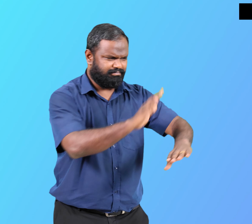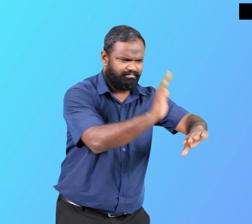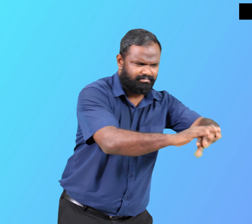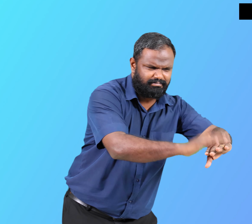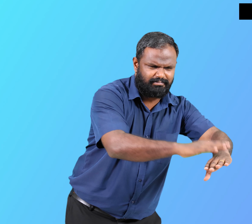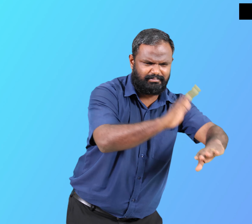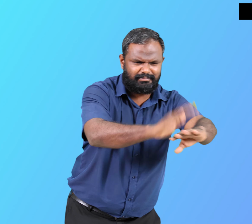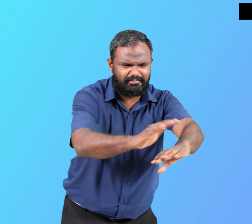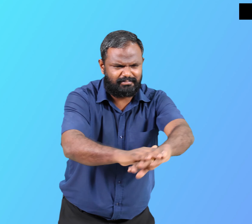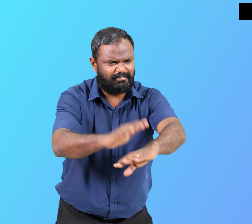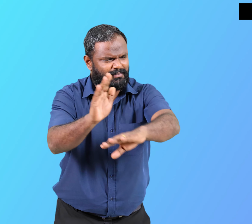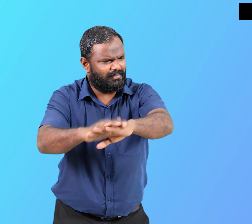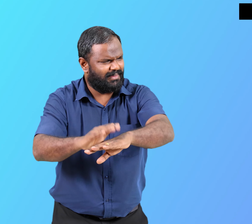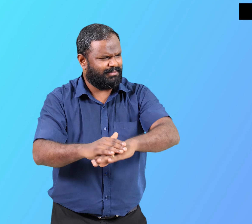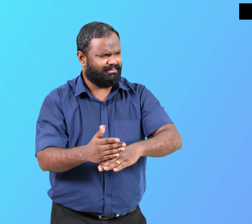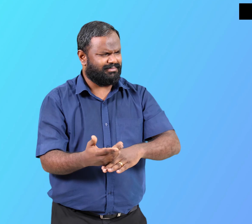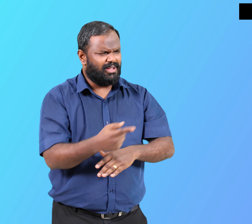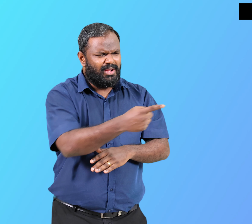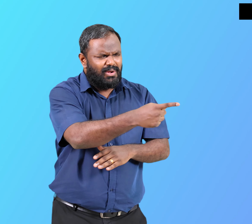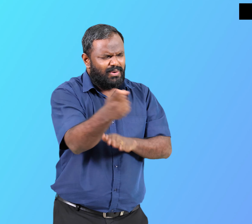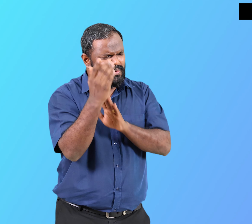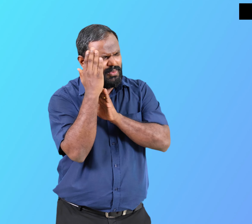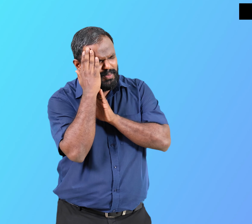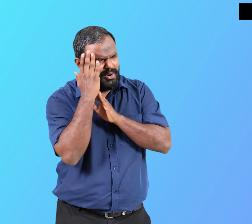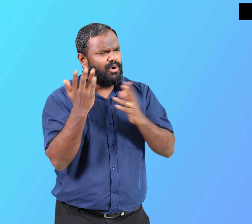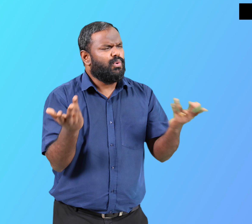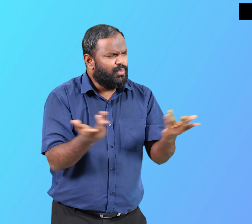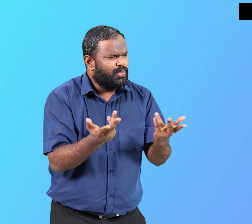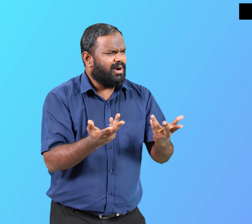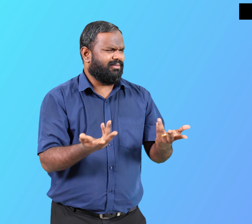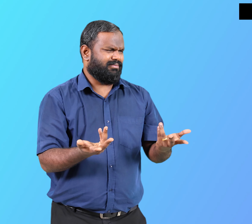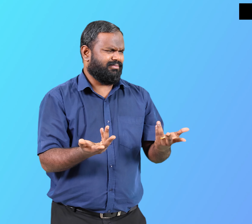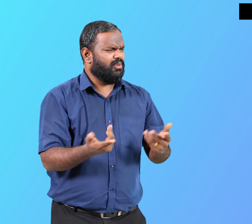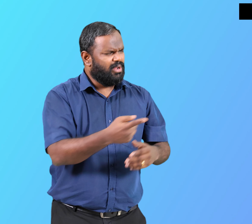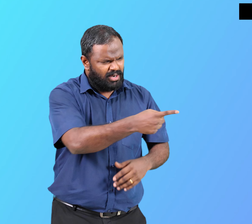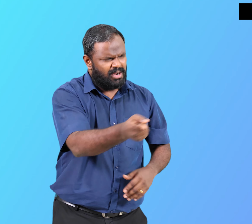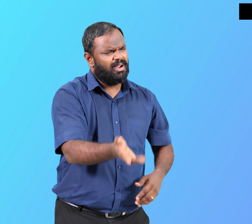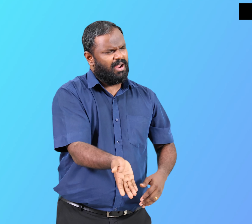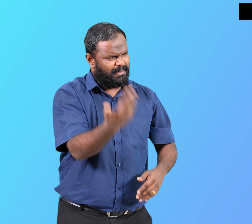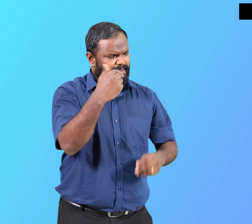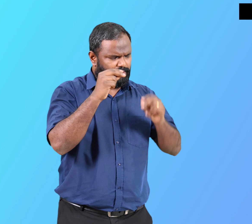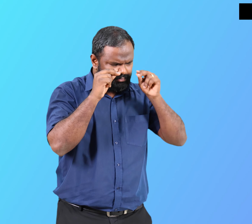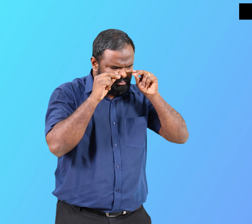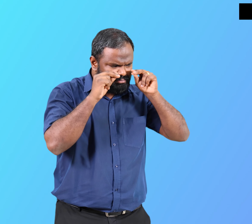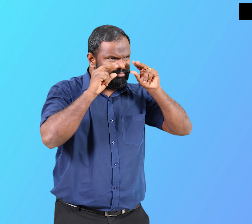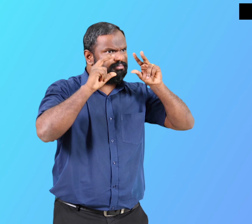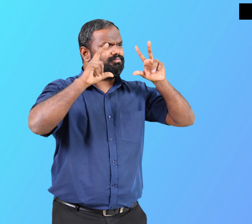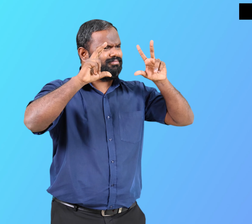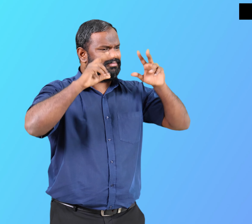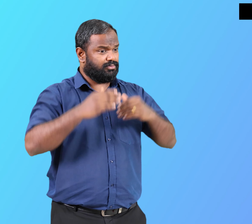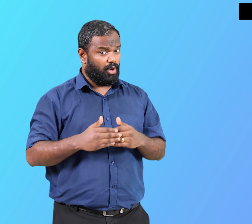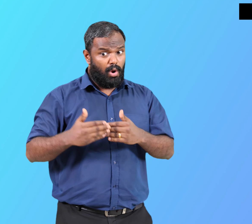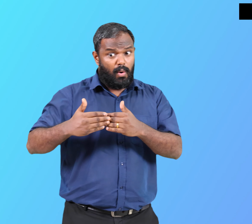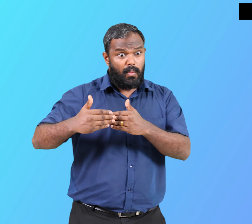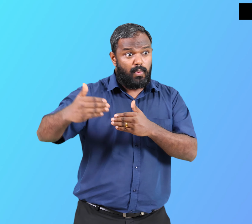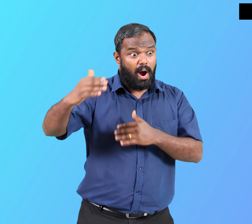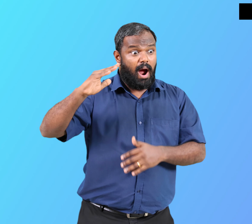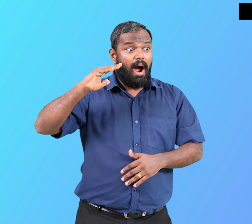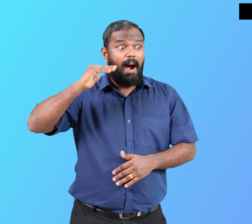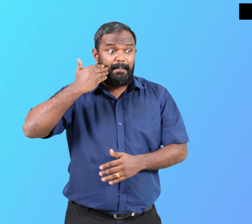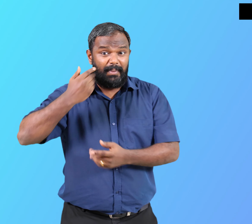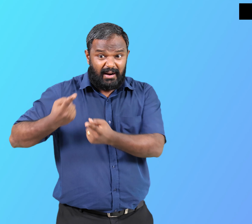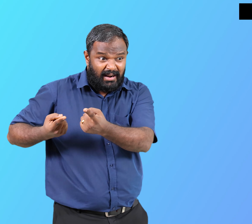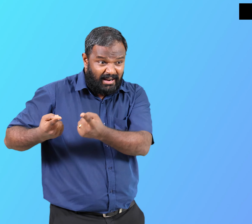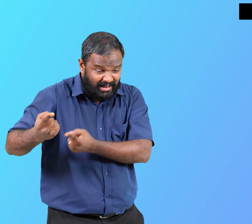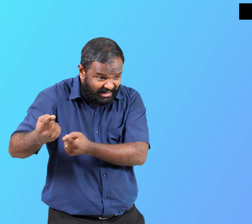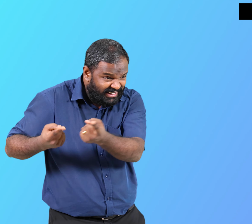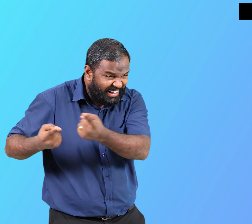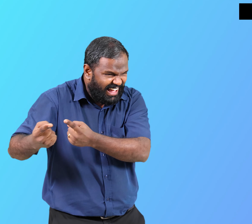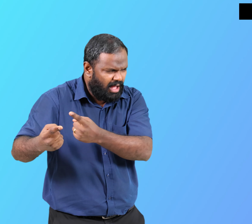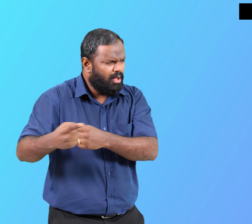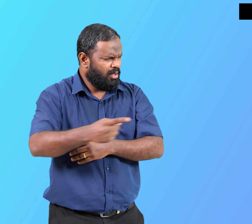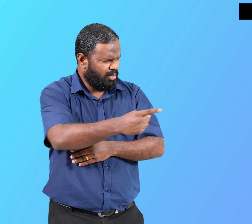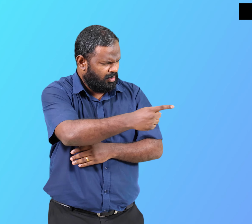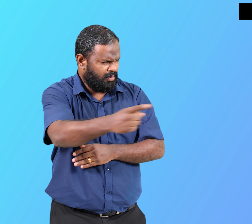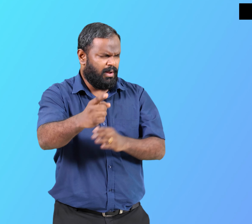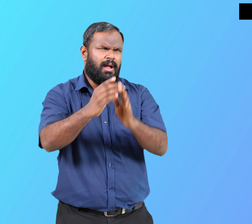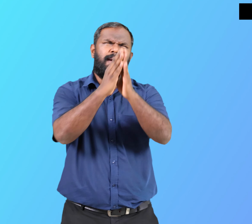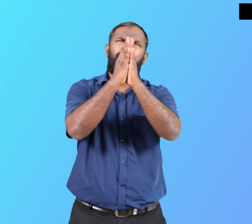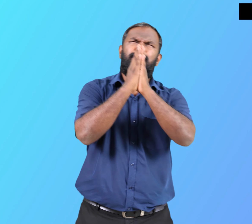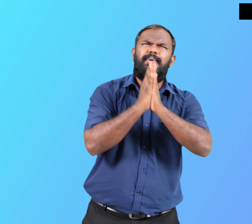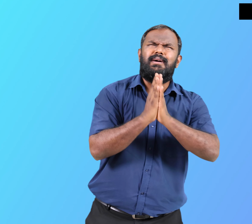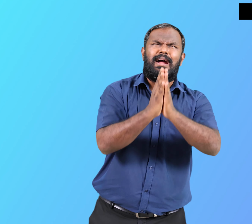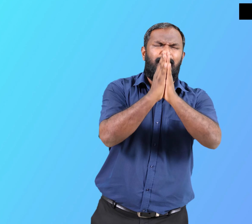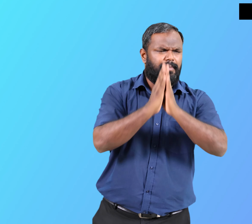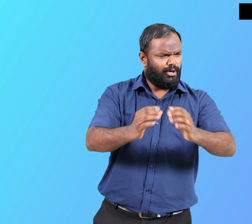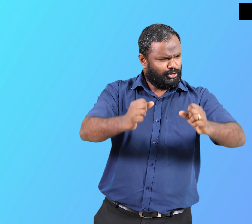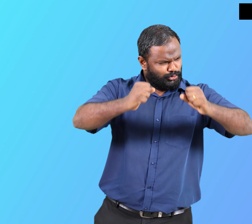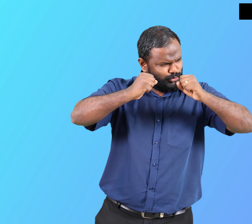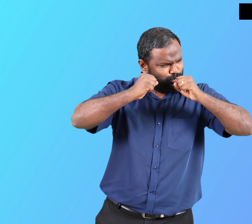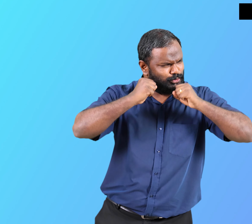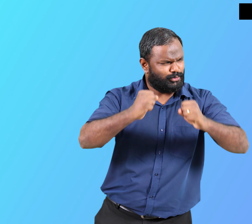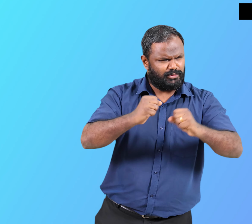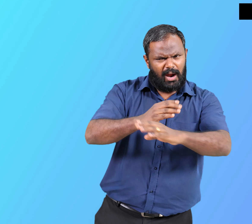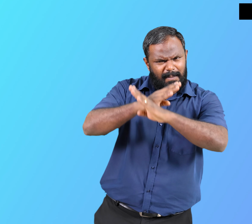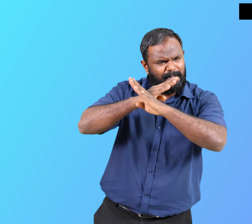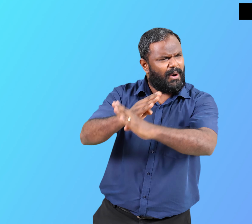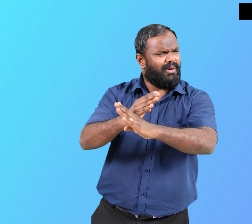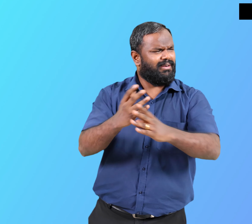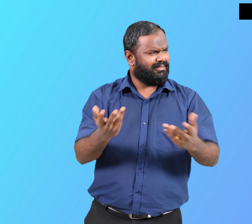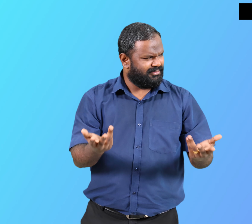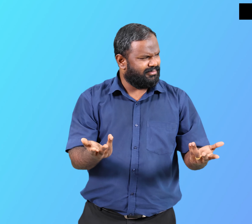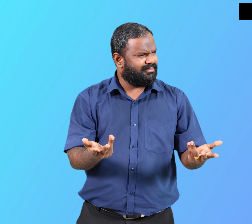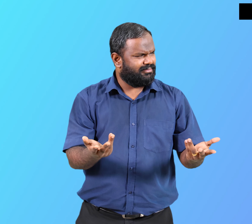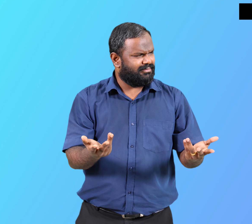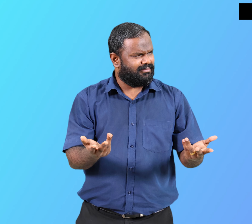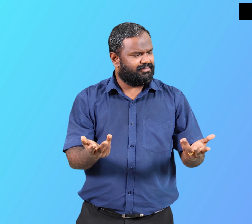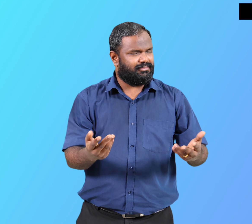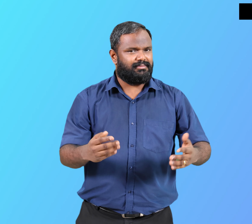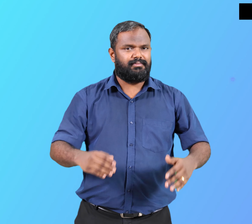Jesus said to them, “Why are you sleeping? Get up and pray for strength against temptation.”